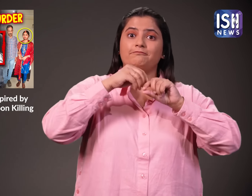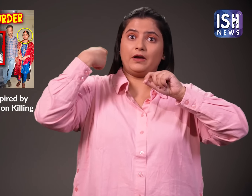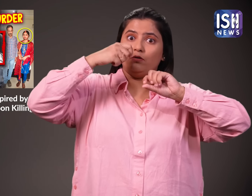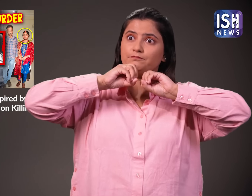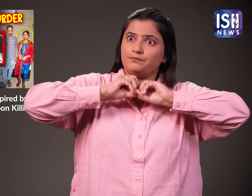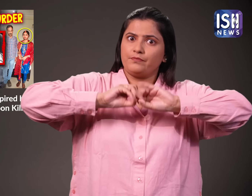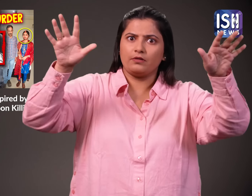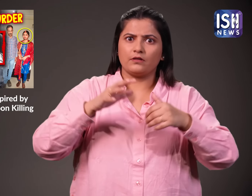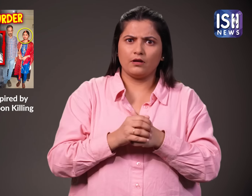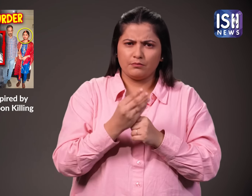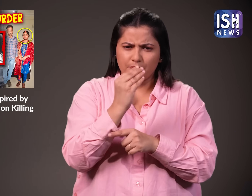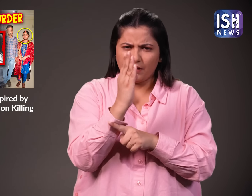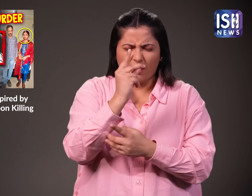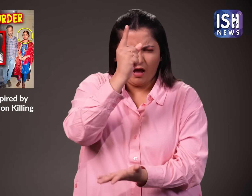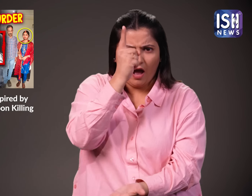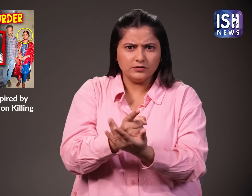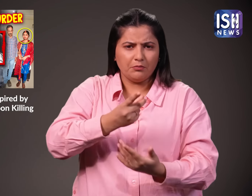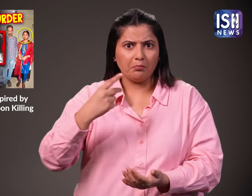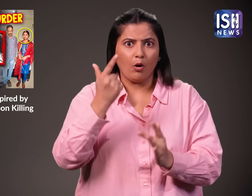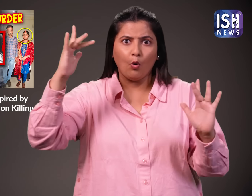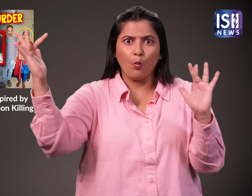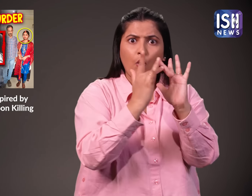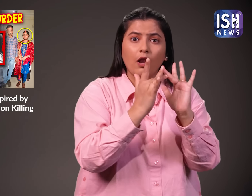As soon as the video went viral, same day, a person contacted him.